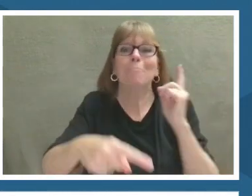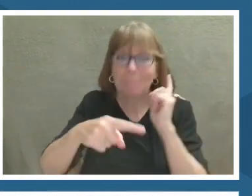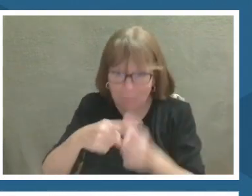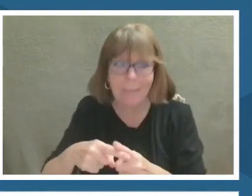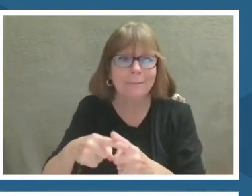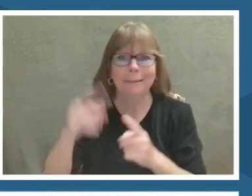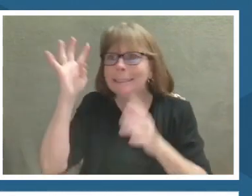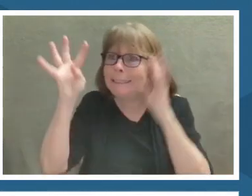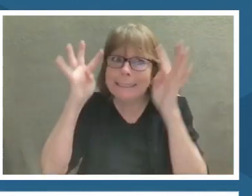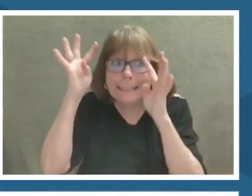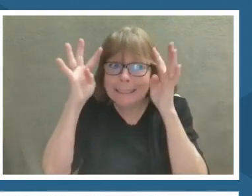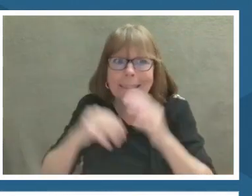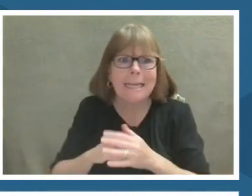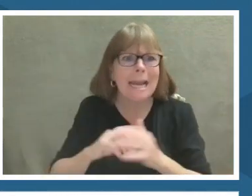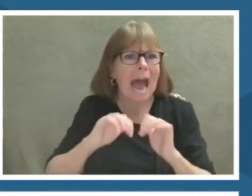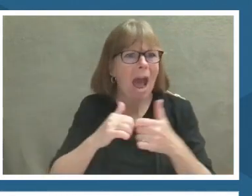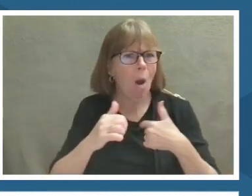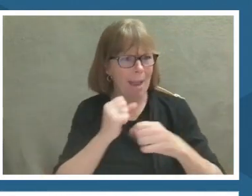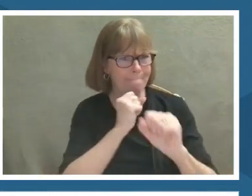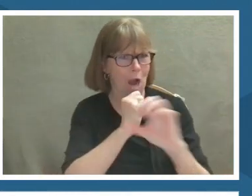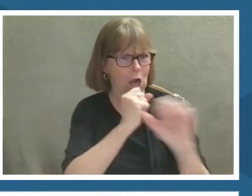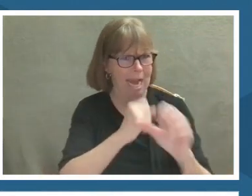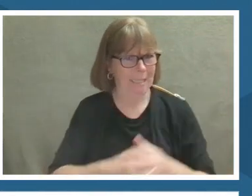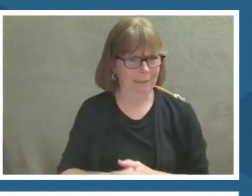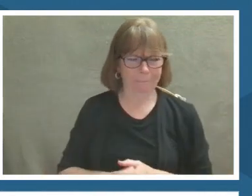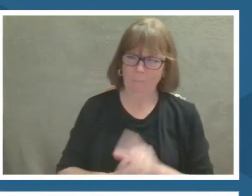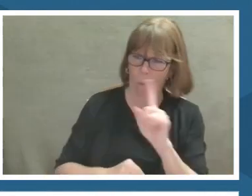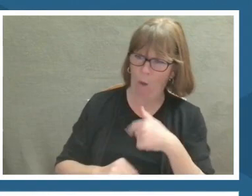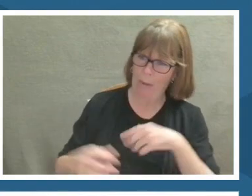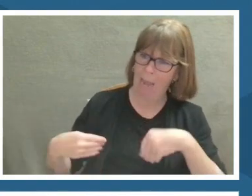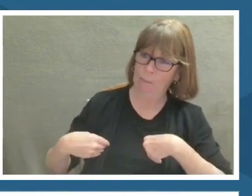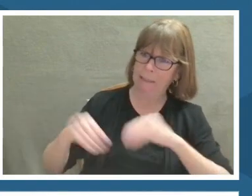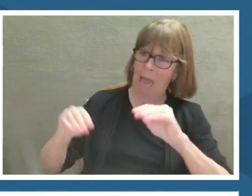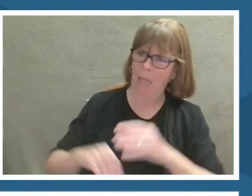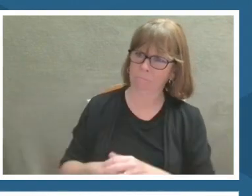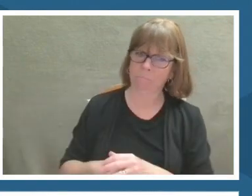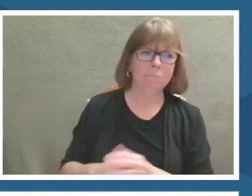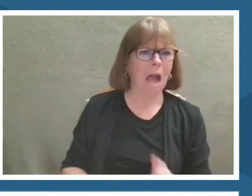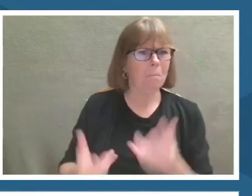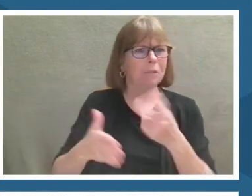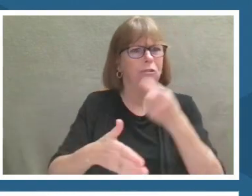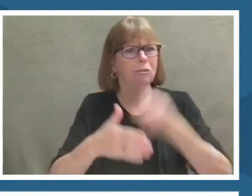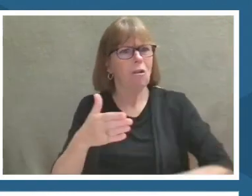market the salsa where are we going to sell it how much does it cost how what's